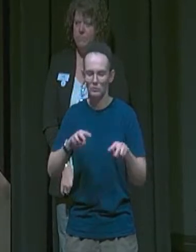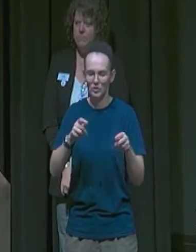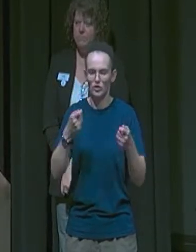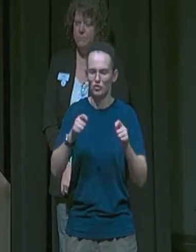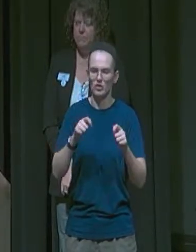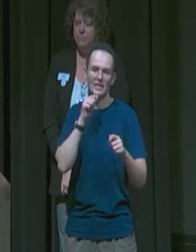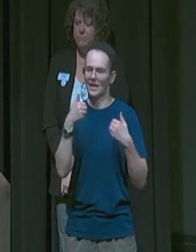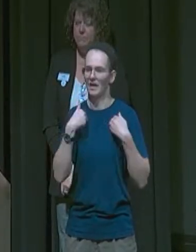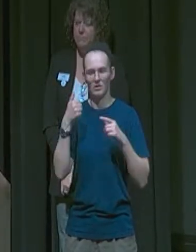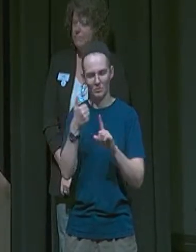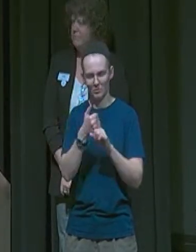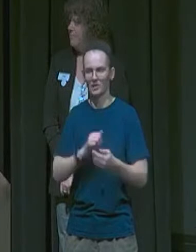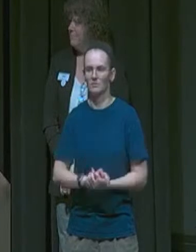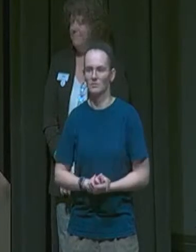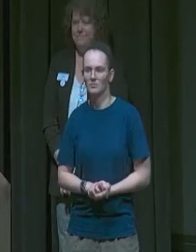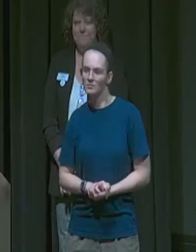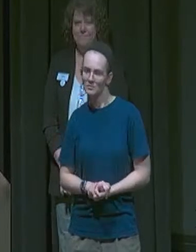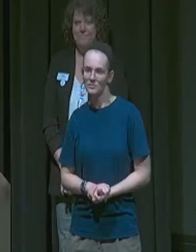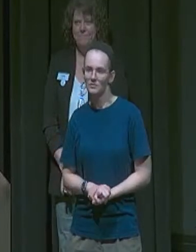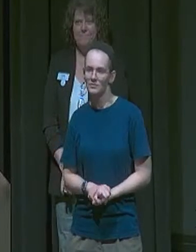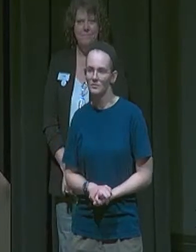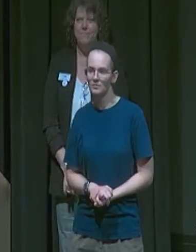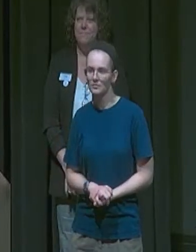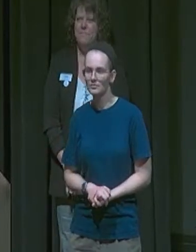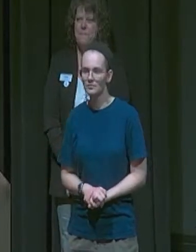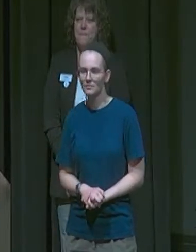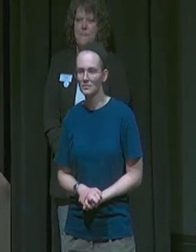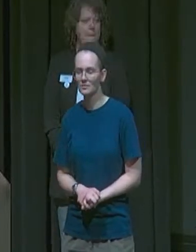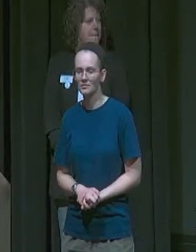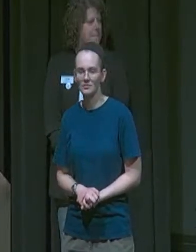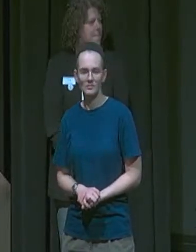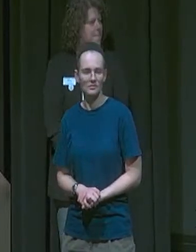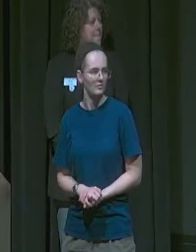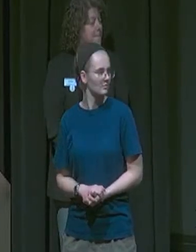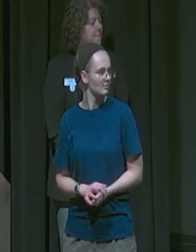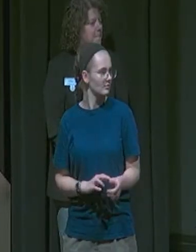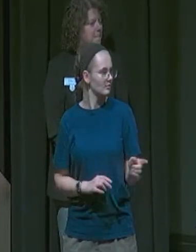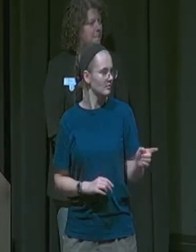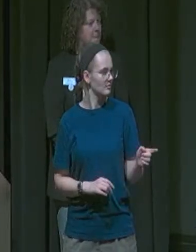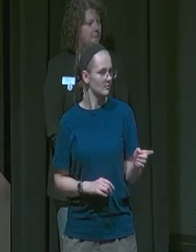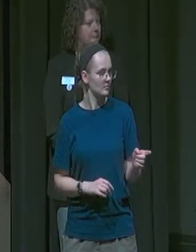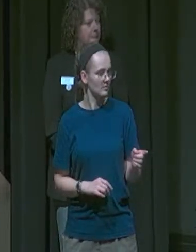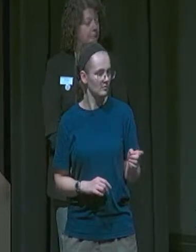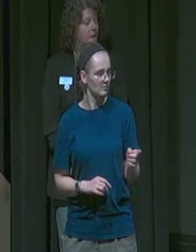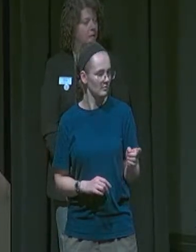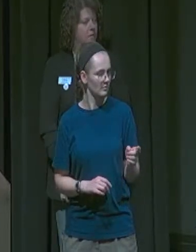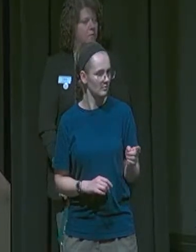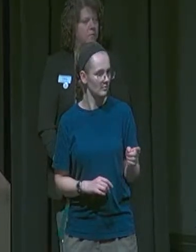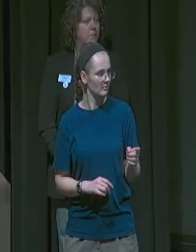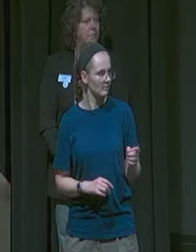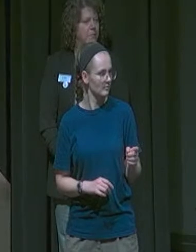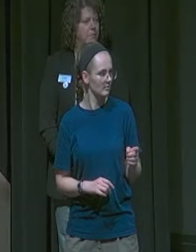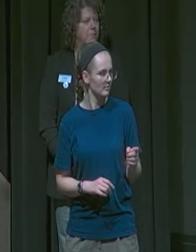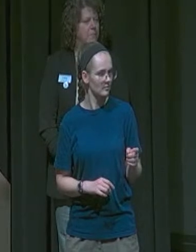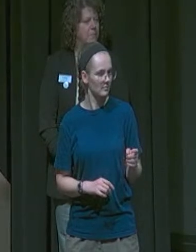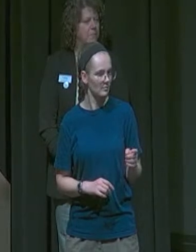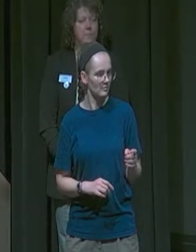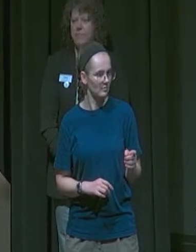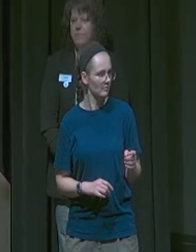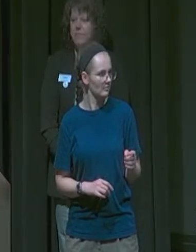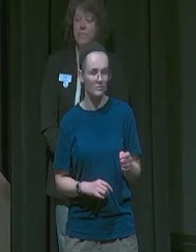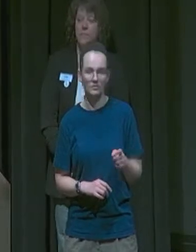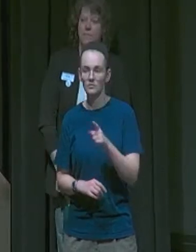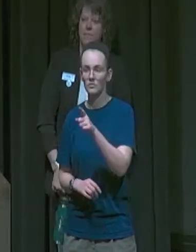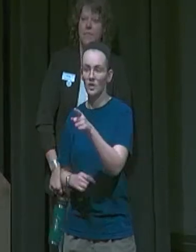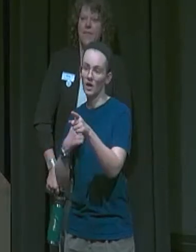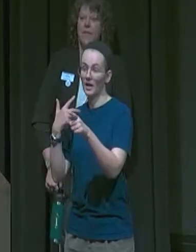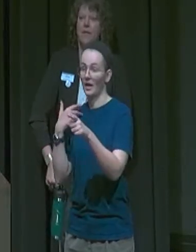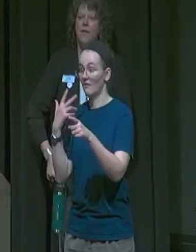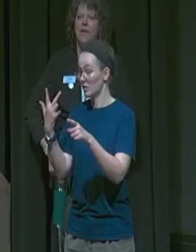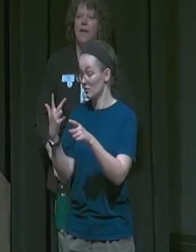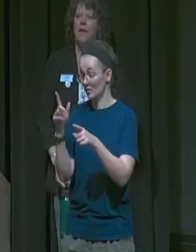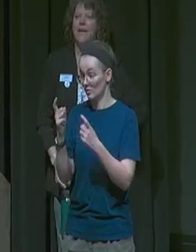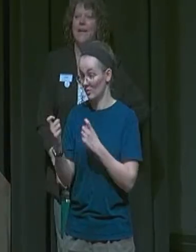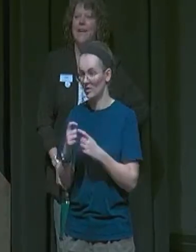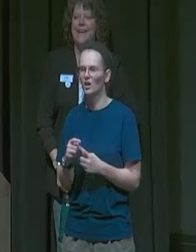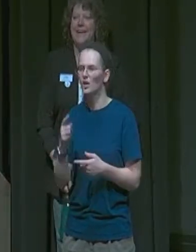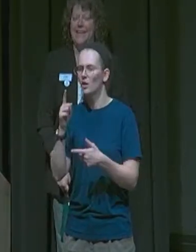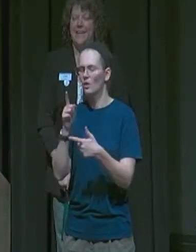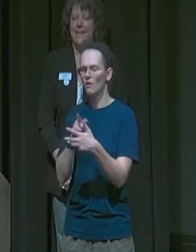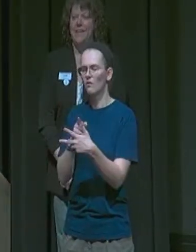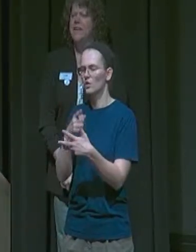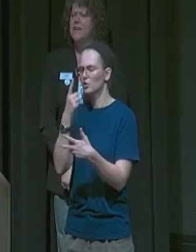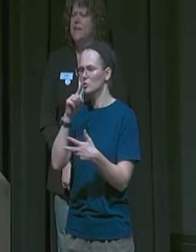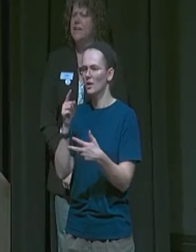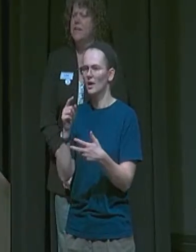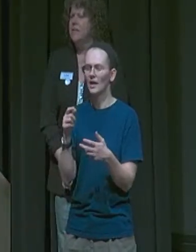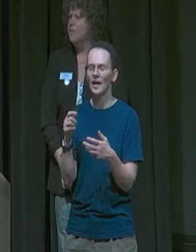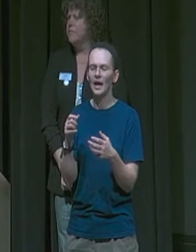too actually I have three questions is one can you give us an idea how big 900,000